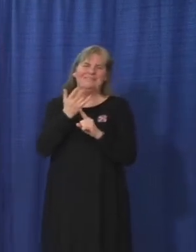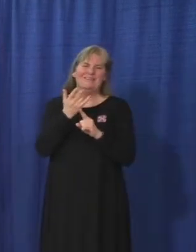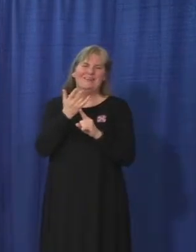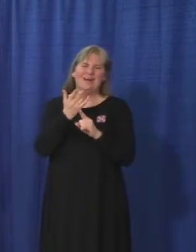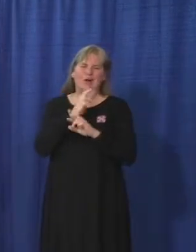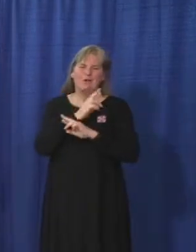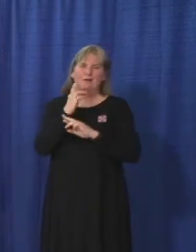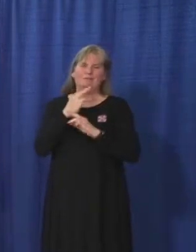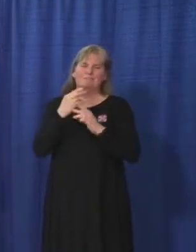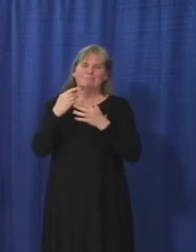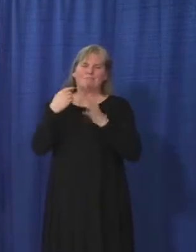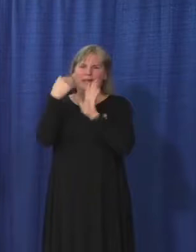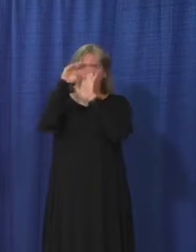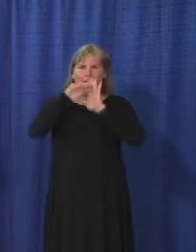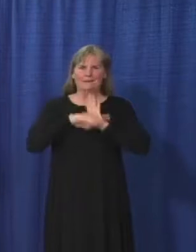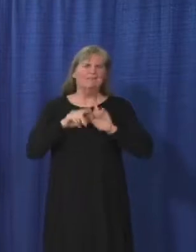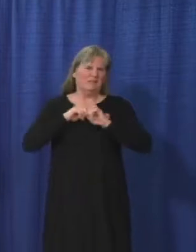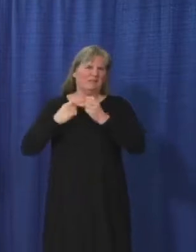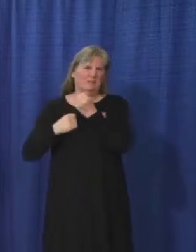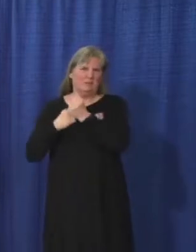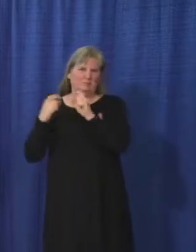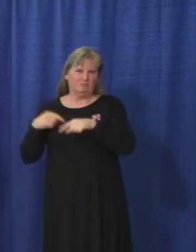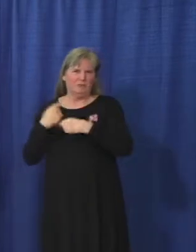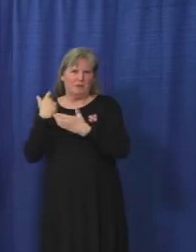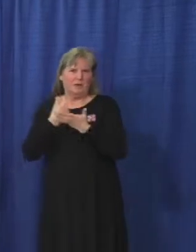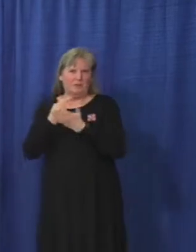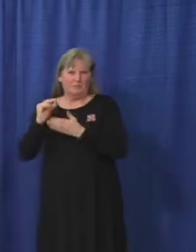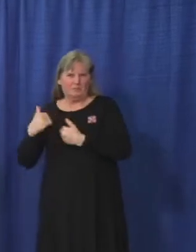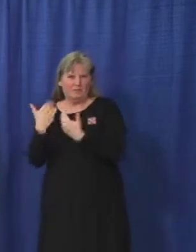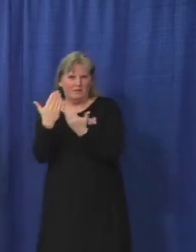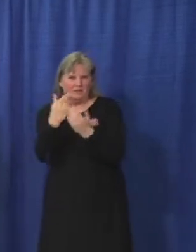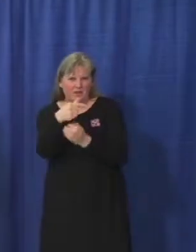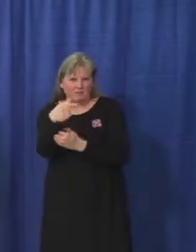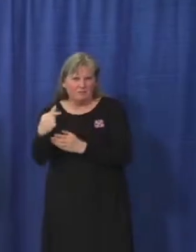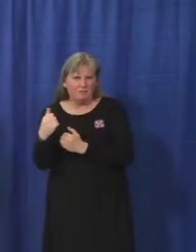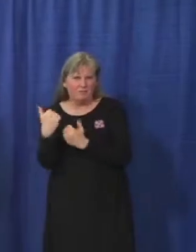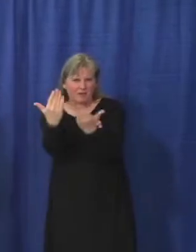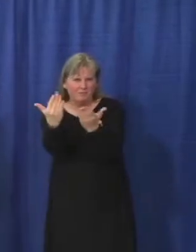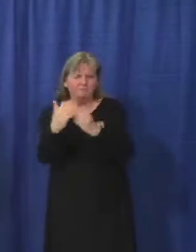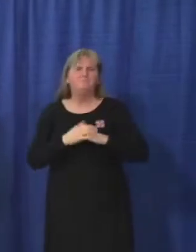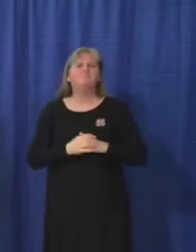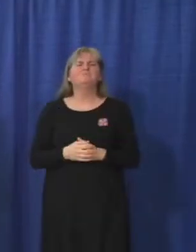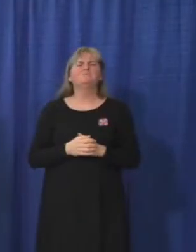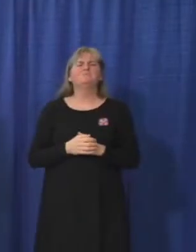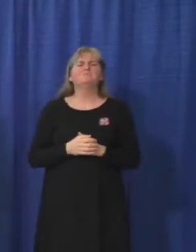Again, looking back at the last year and we just announced a new